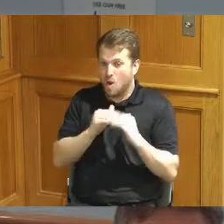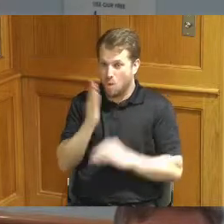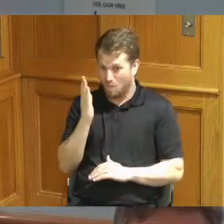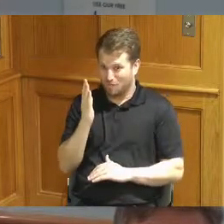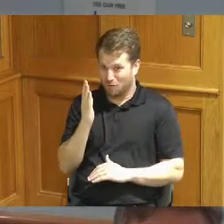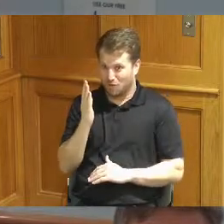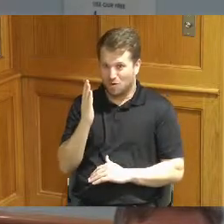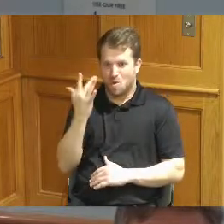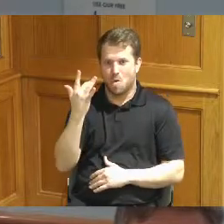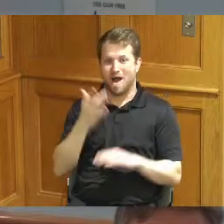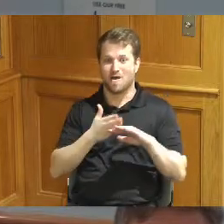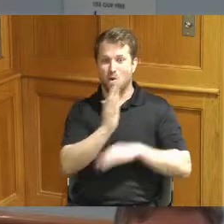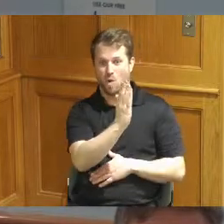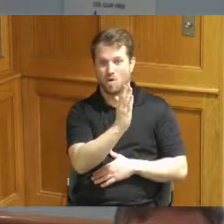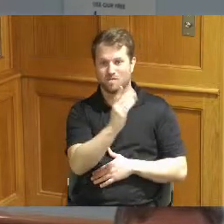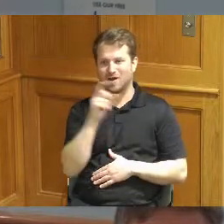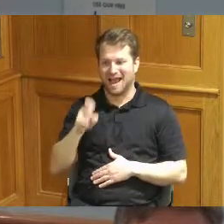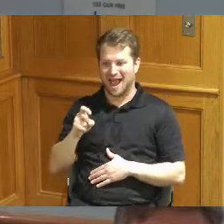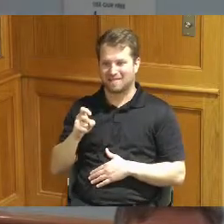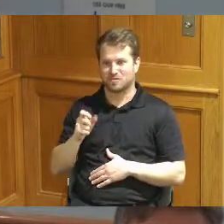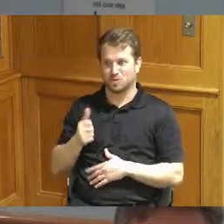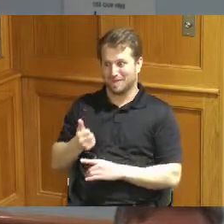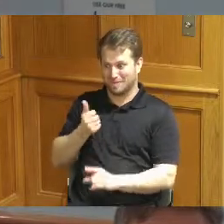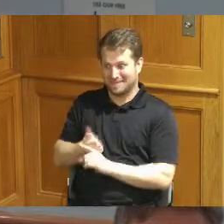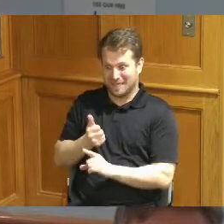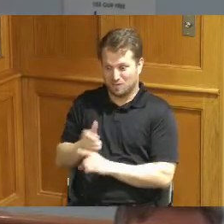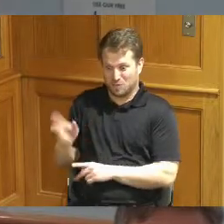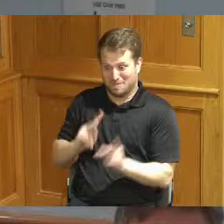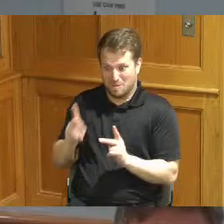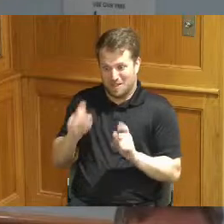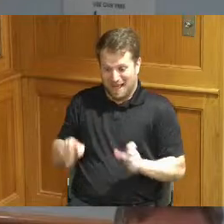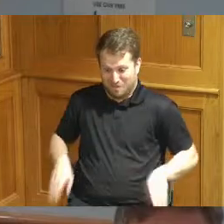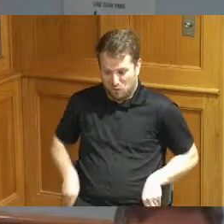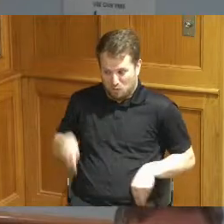over they have to go into their own pocket of unrestricted funding to make it whole so what